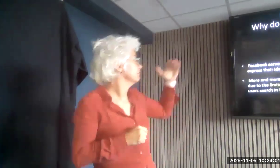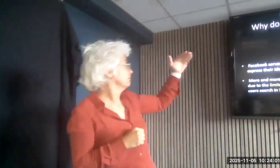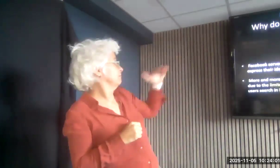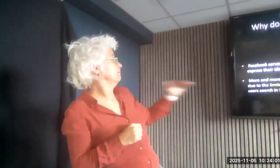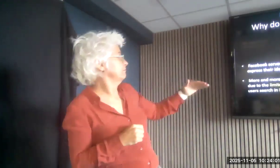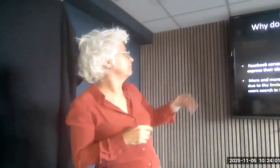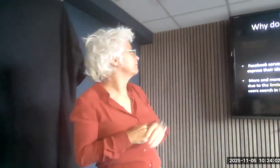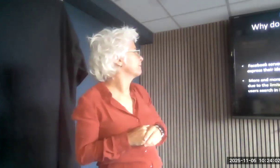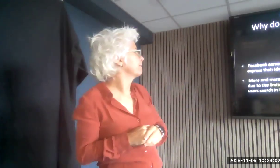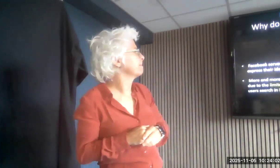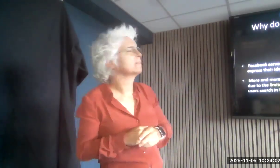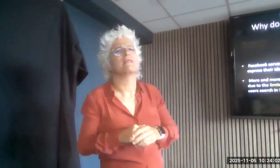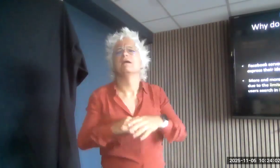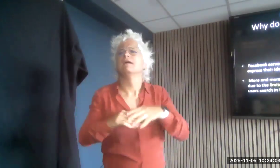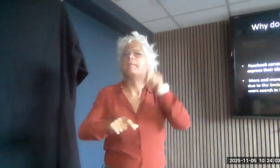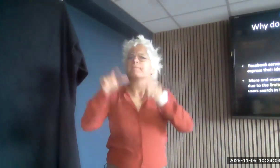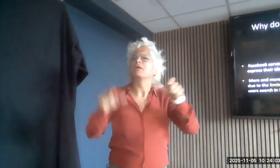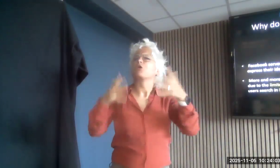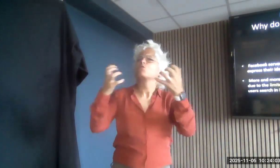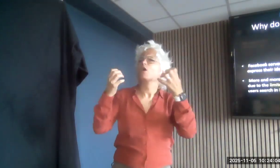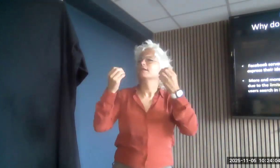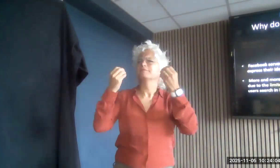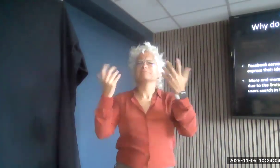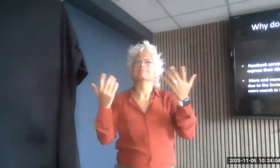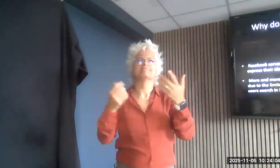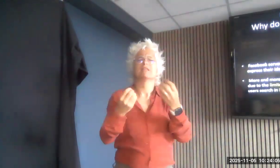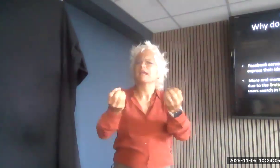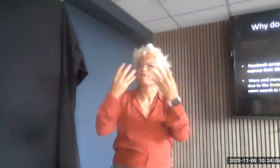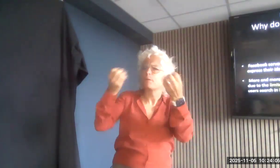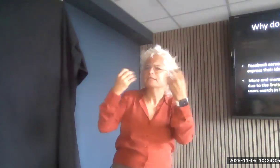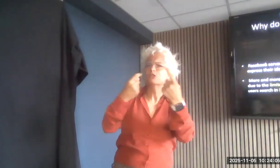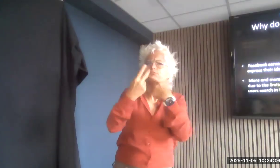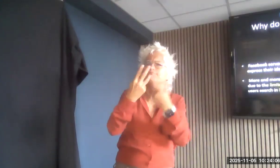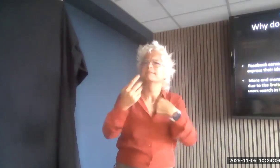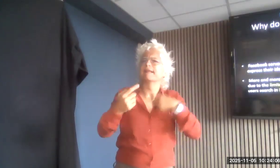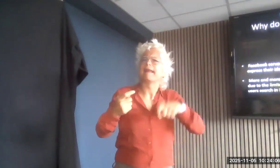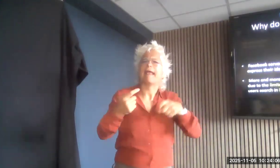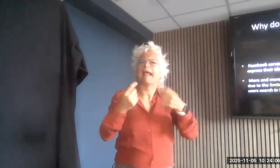And, being able to do that through English, provides a, wider network, for this.